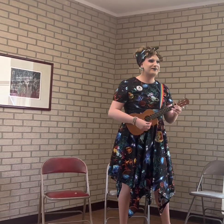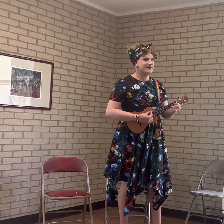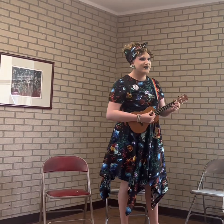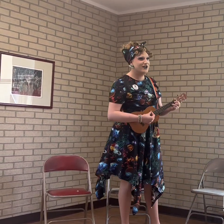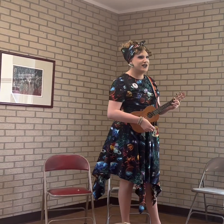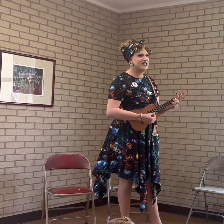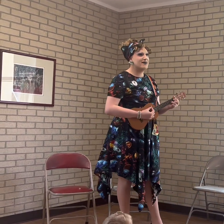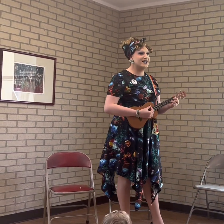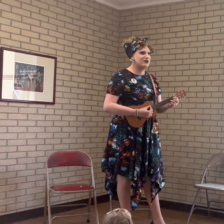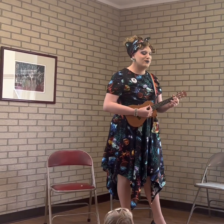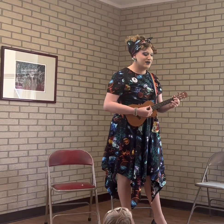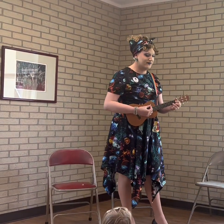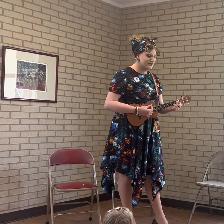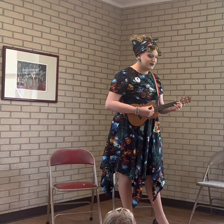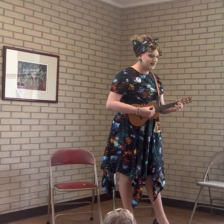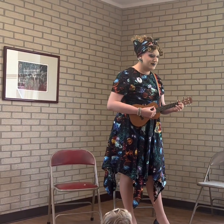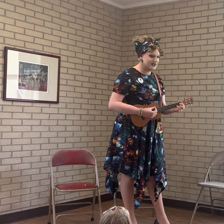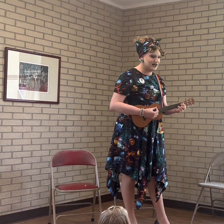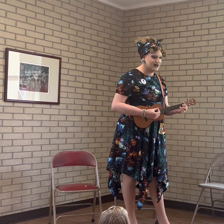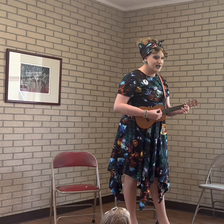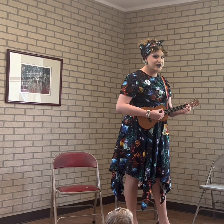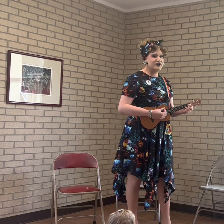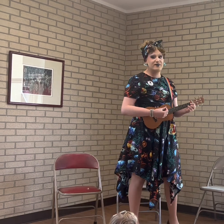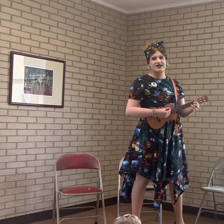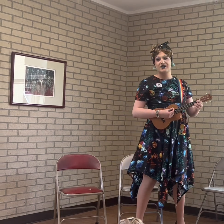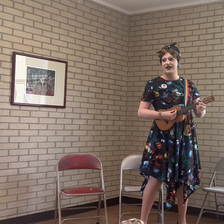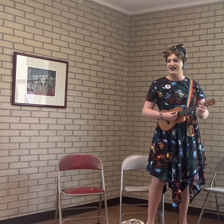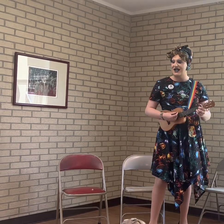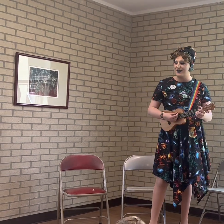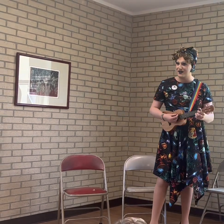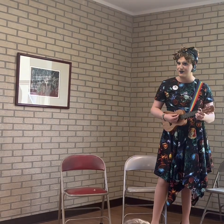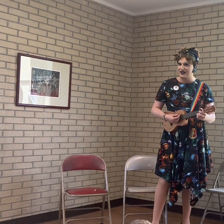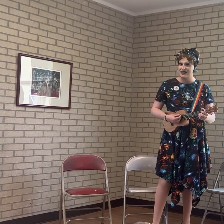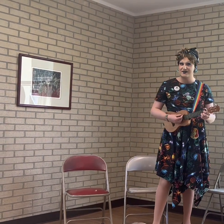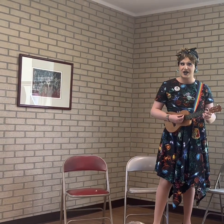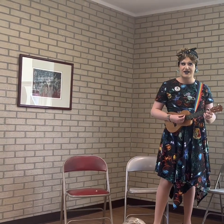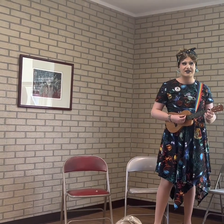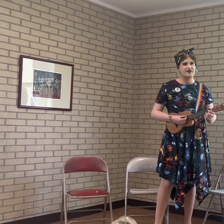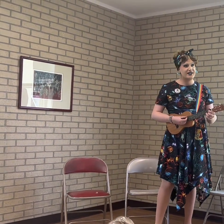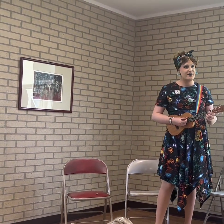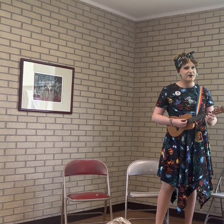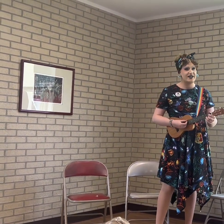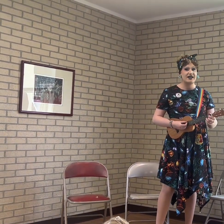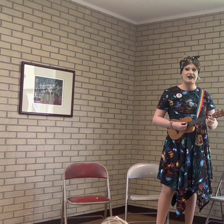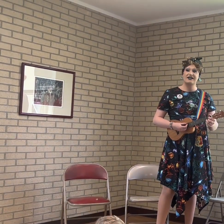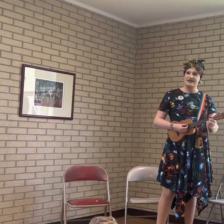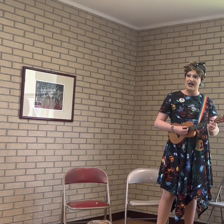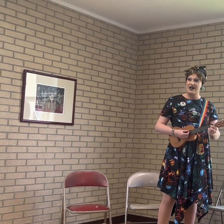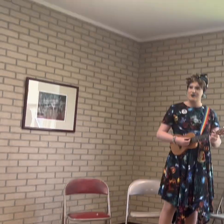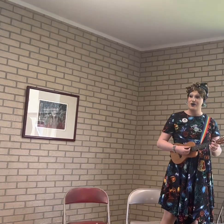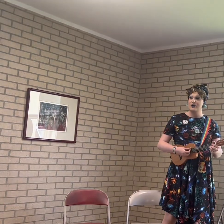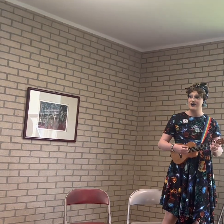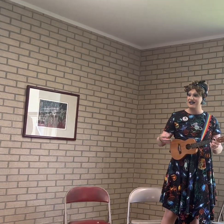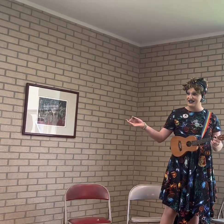They're gonna come into a wonderful theme song. Usually we sing the Reading Time with the Queens theme song because it's Reading Time with the Queens. This time we're doing